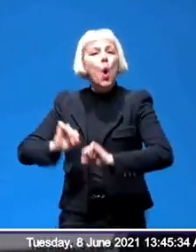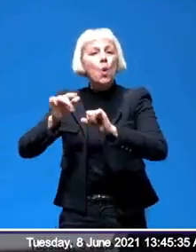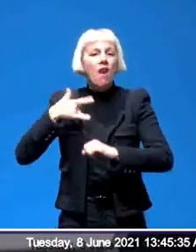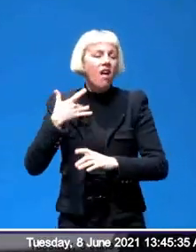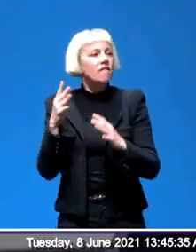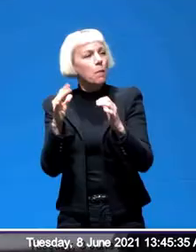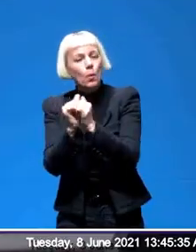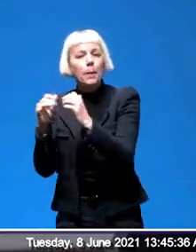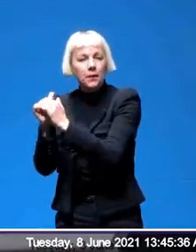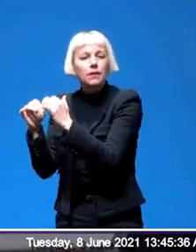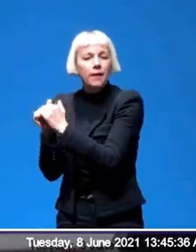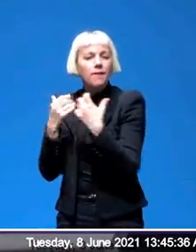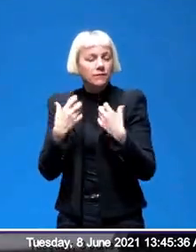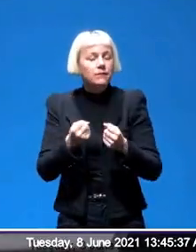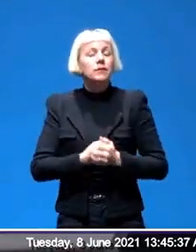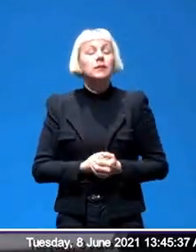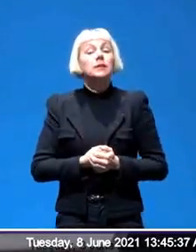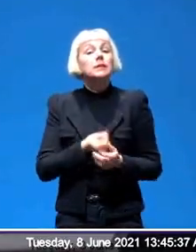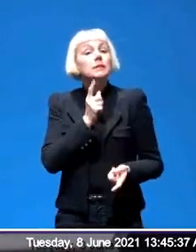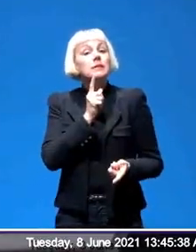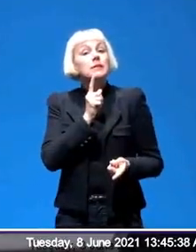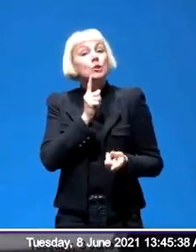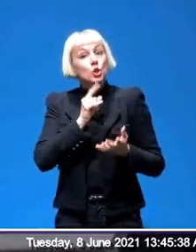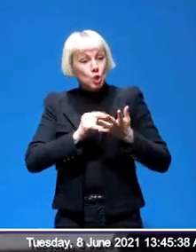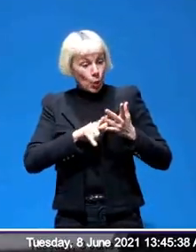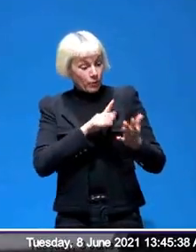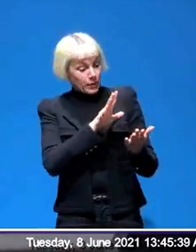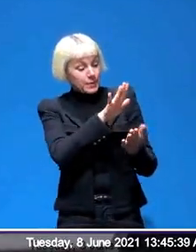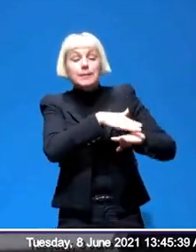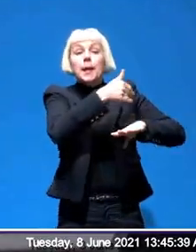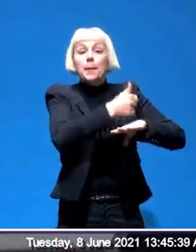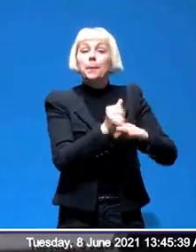So when we did call a meeting, we had to set dates, we had a calendar of dates,